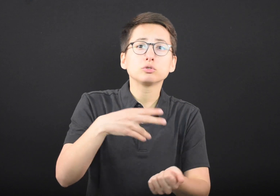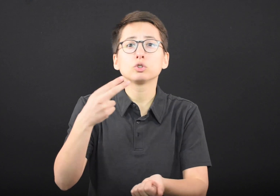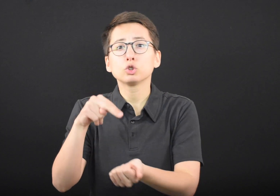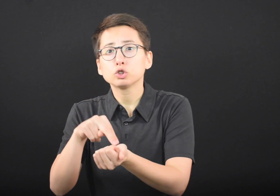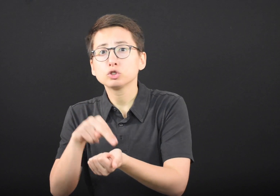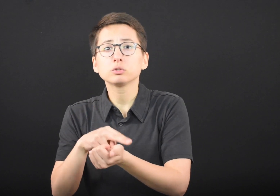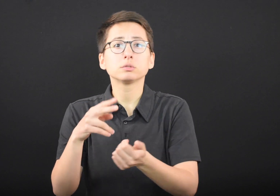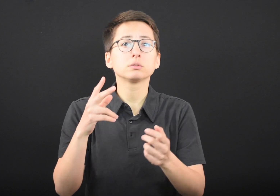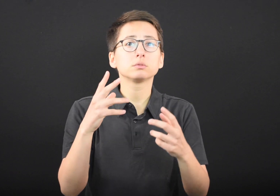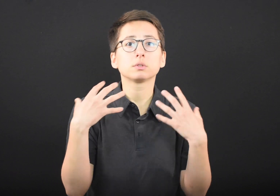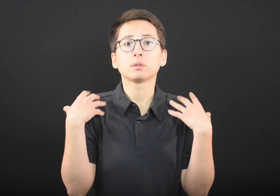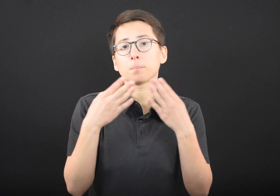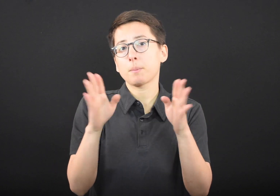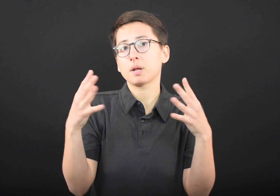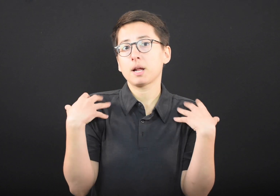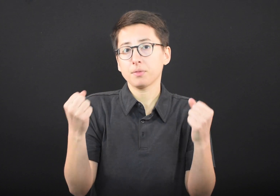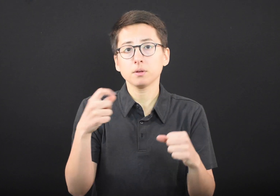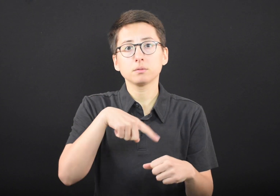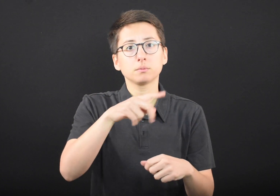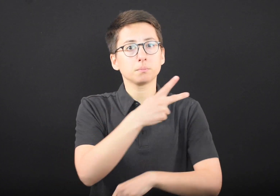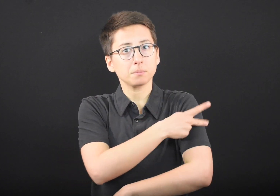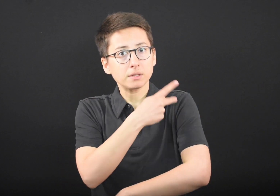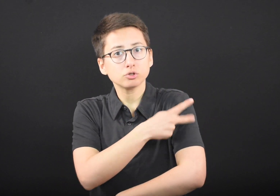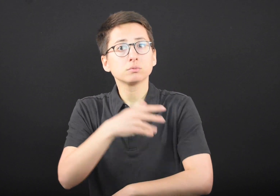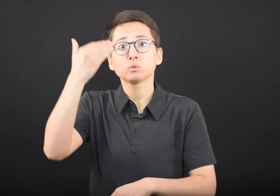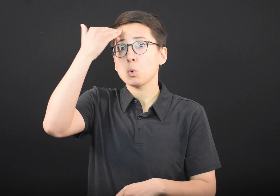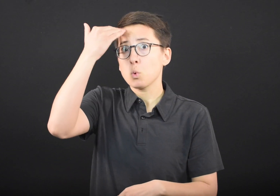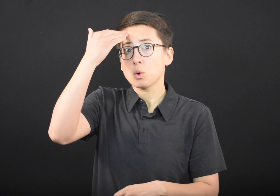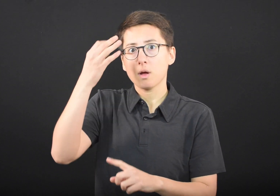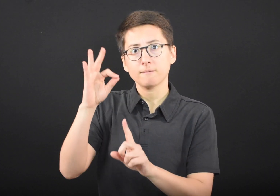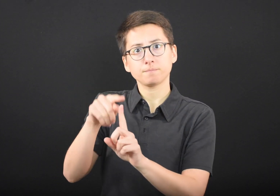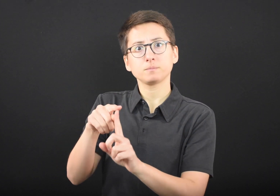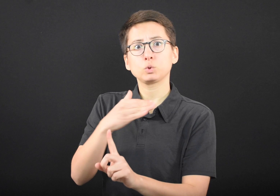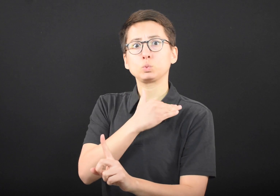so it can be factored into decision making. o